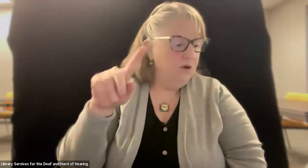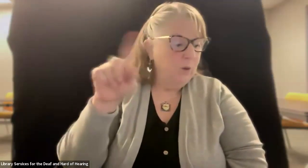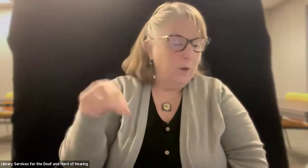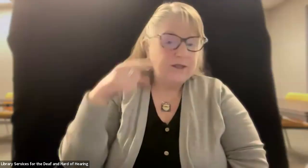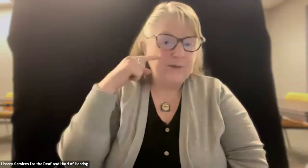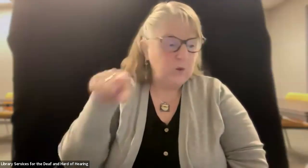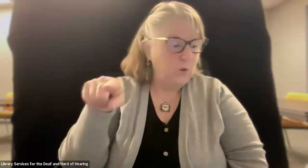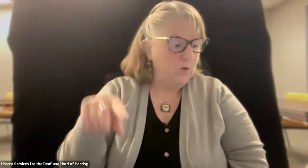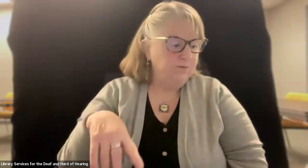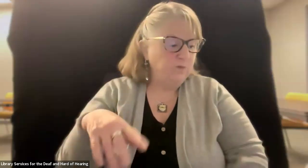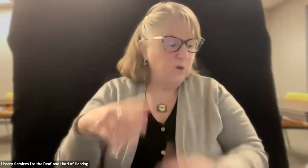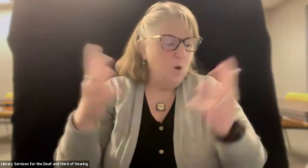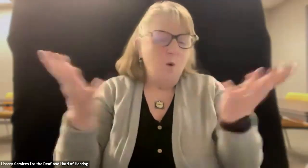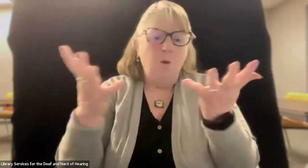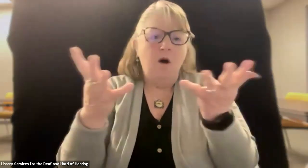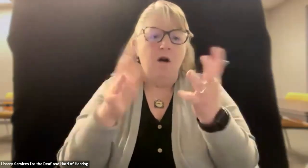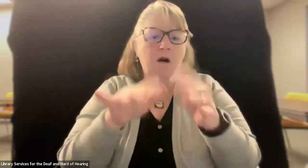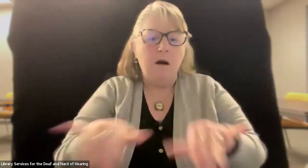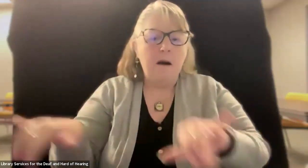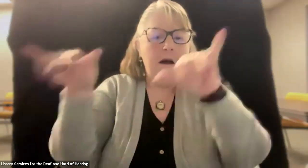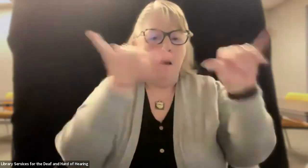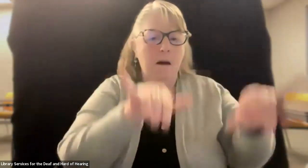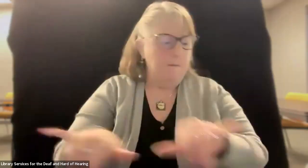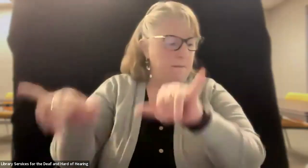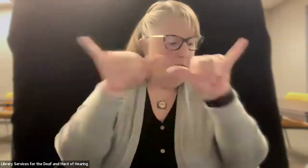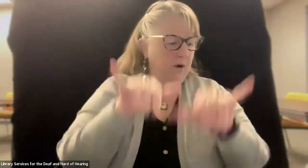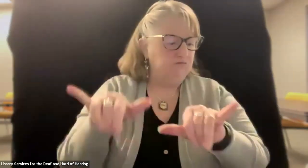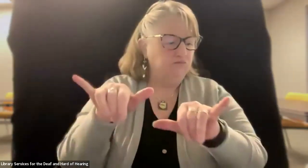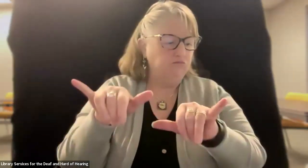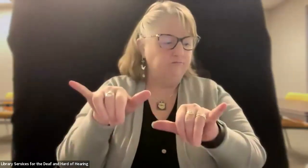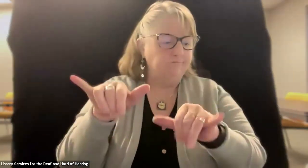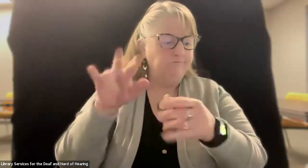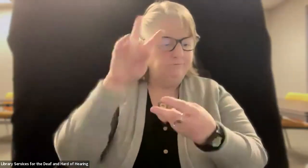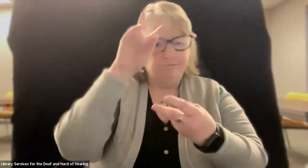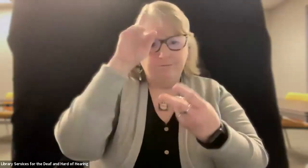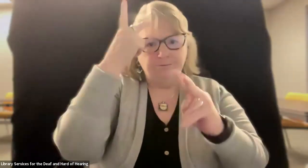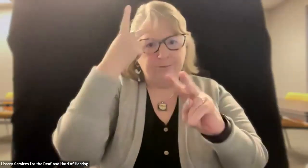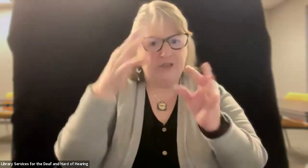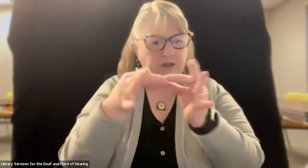And we're bringing Char back up With a question about